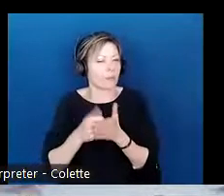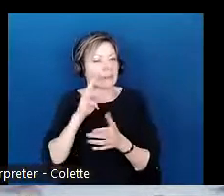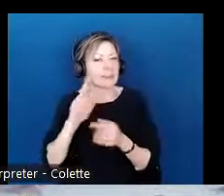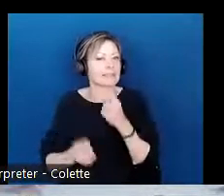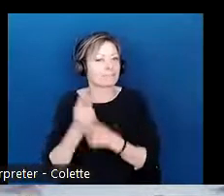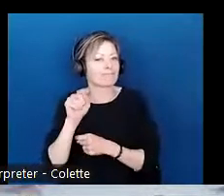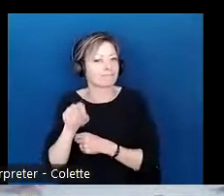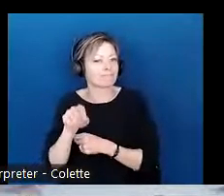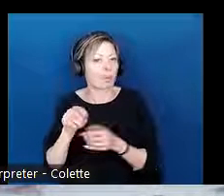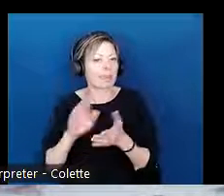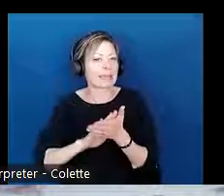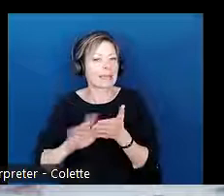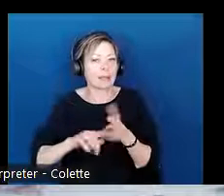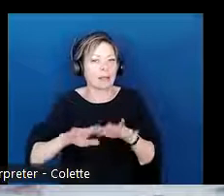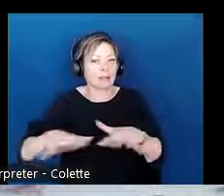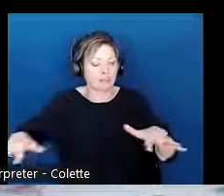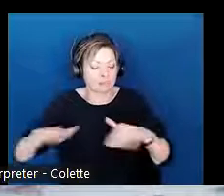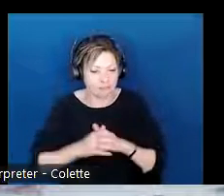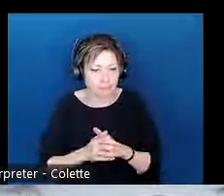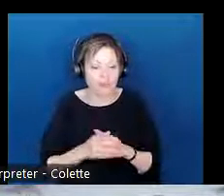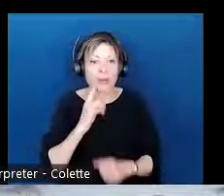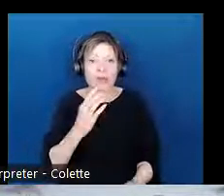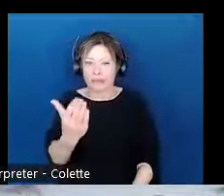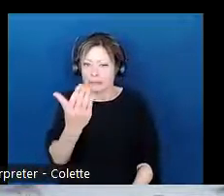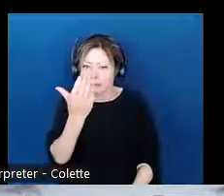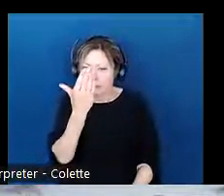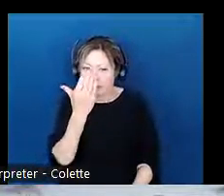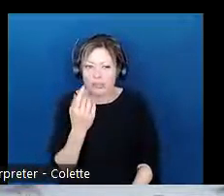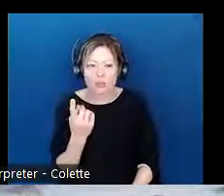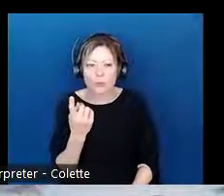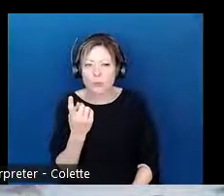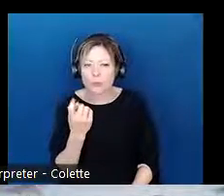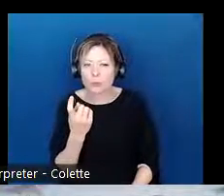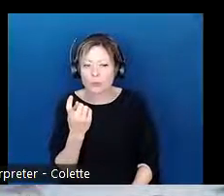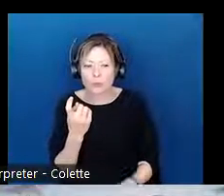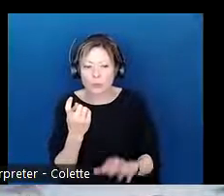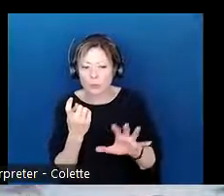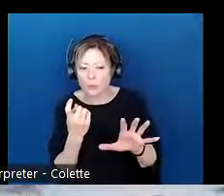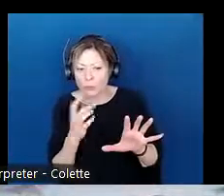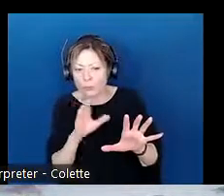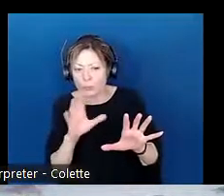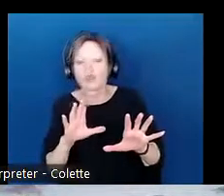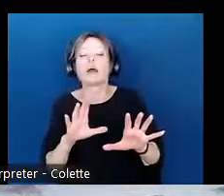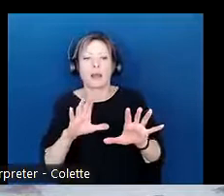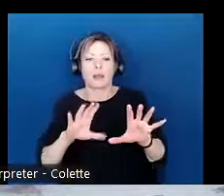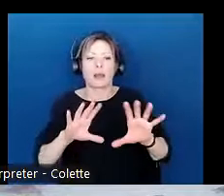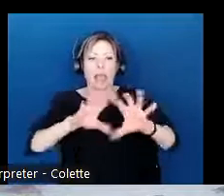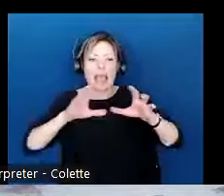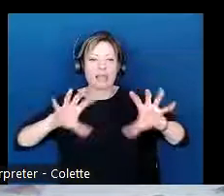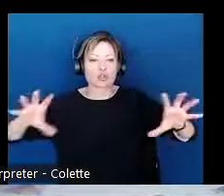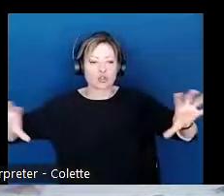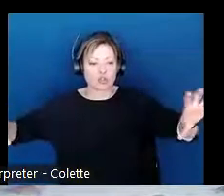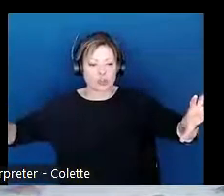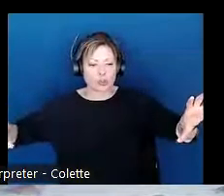So I think we're coming up to a laid Hedgerow so when we turn the corner we'll be able to see